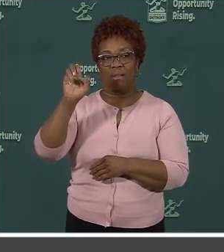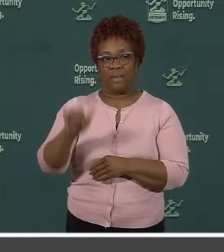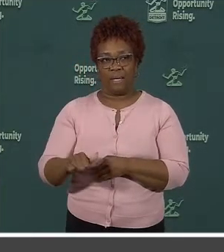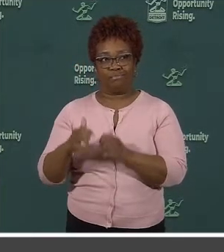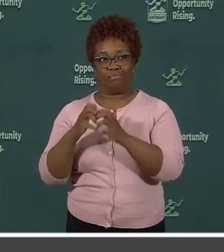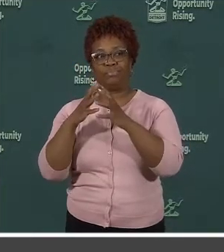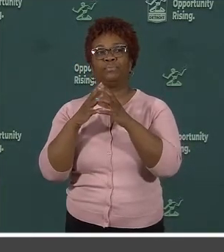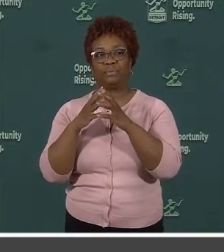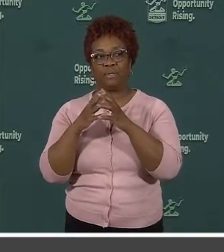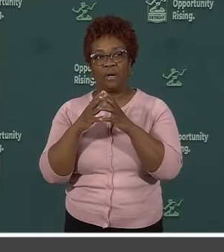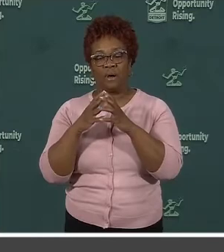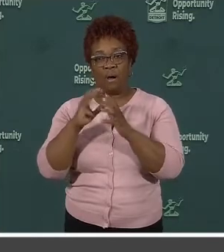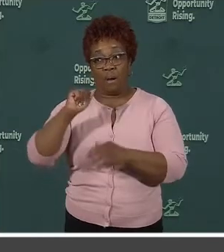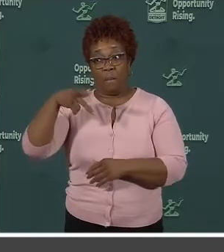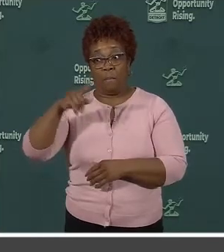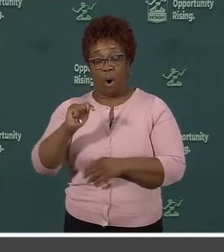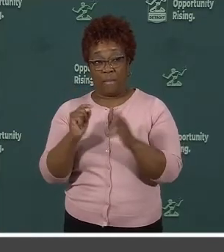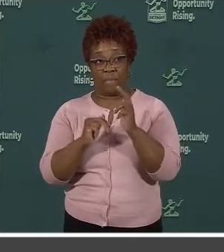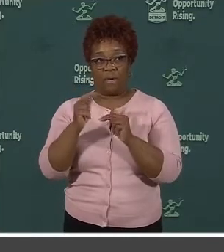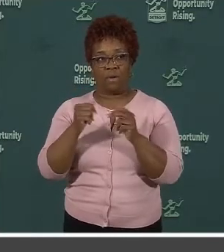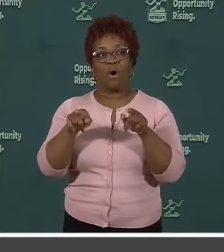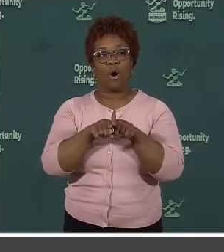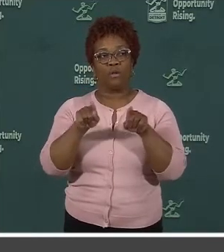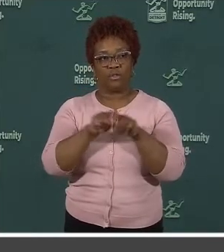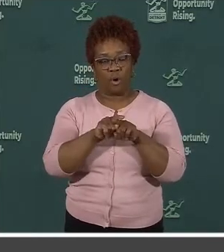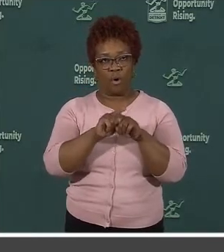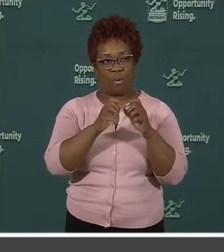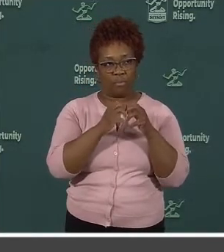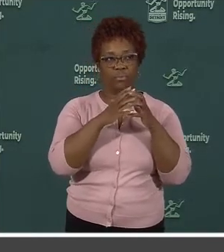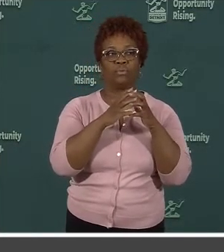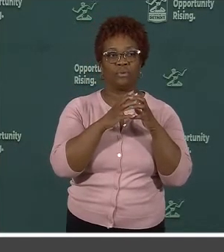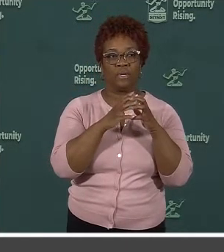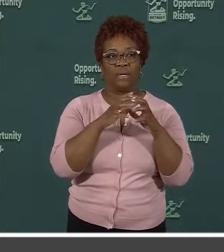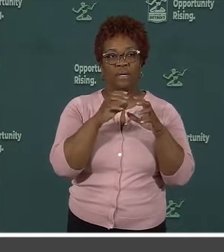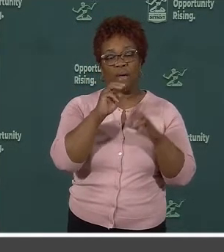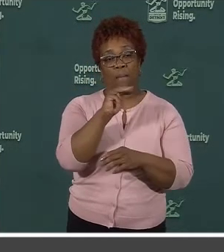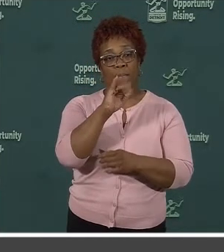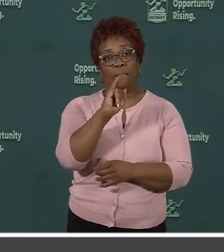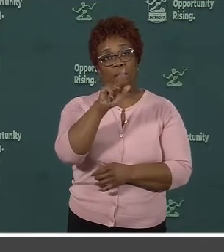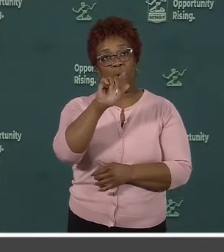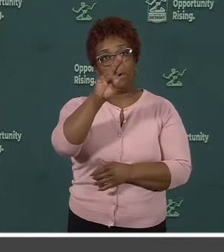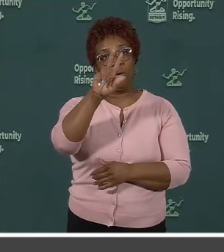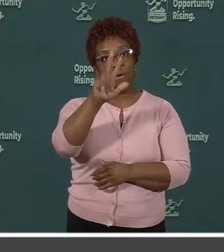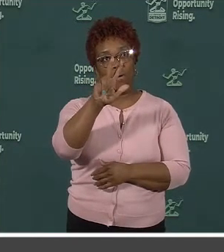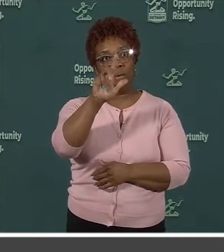TWENTY FIVE UNIT APARTMENT IN MILWAUKEE JUNCTION SLONIM IS BUILT TWENTY THREE HOMES IN THE